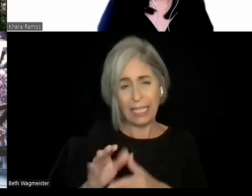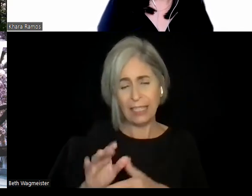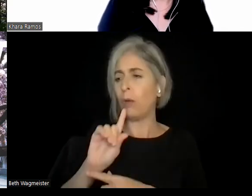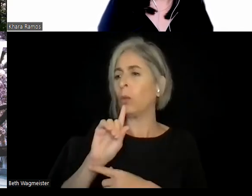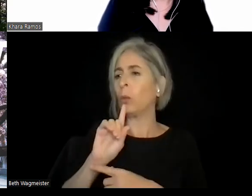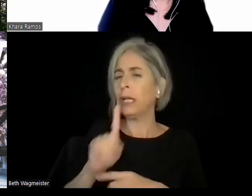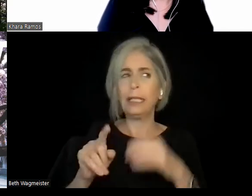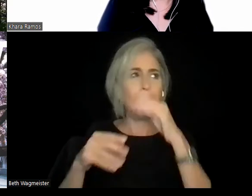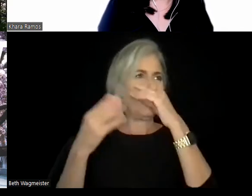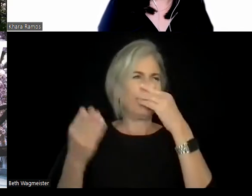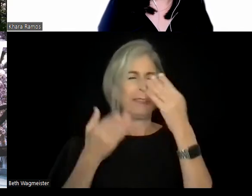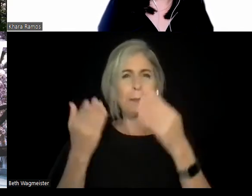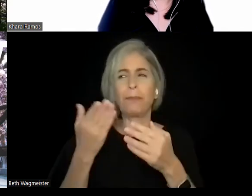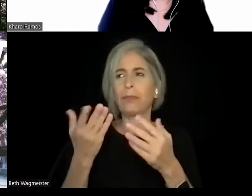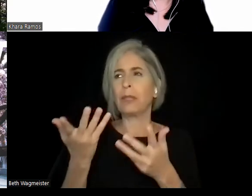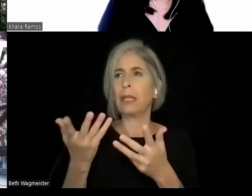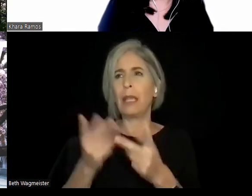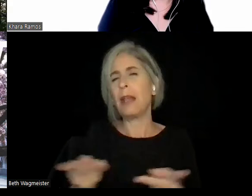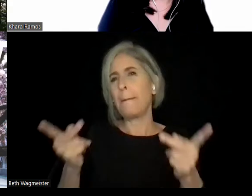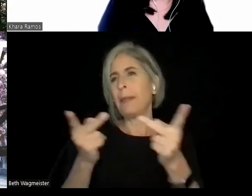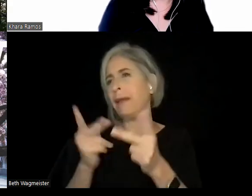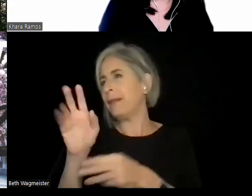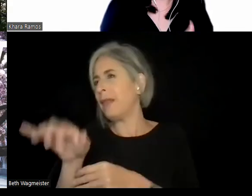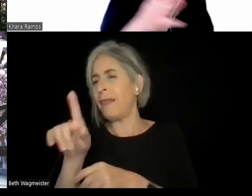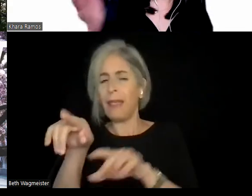involved in doing science , whether they're funders, scientists